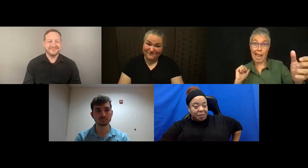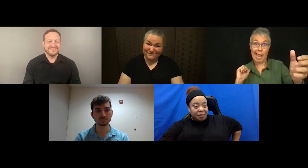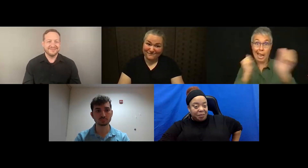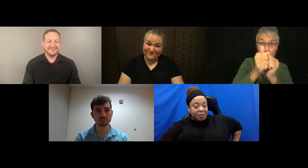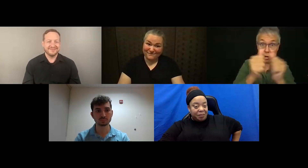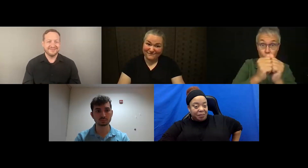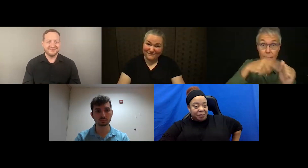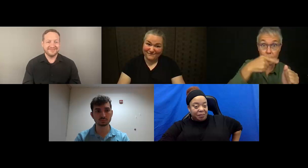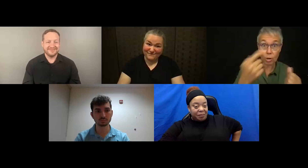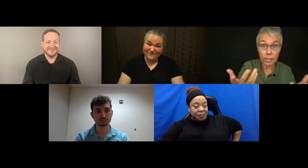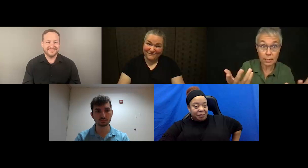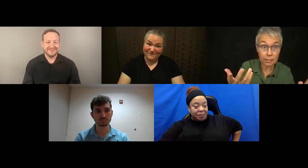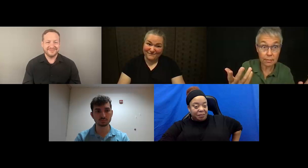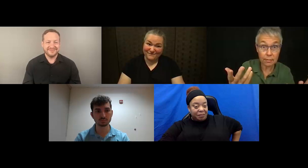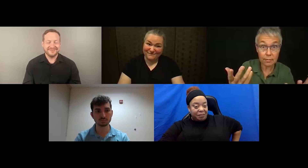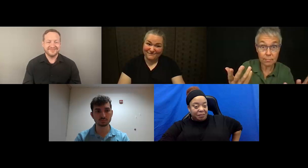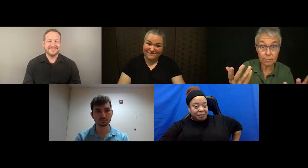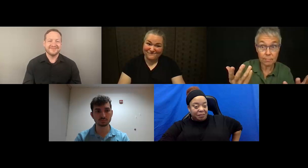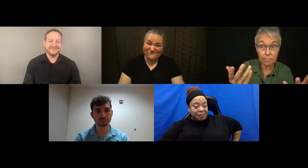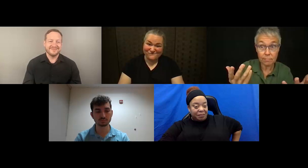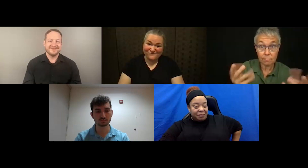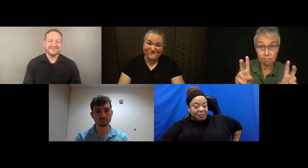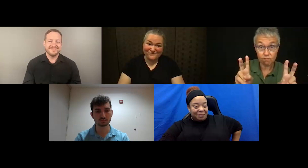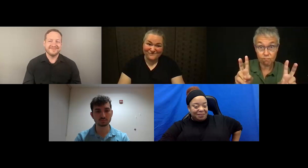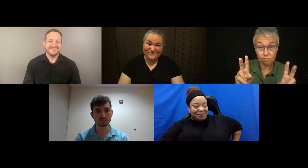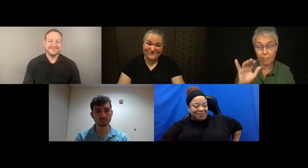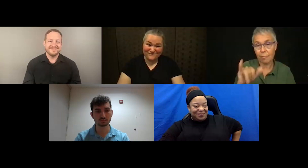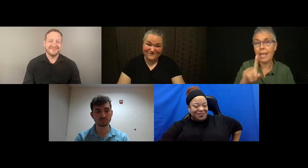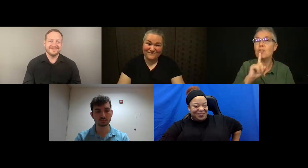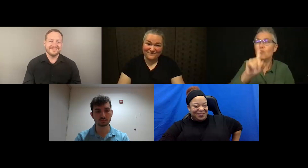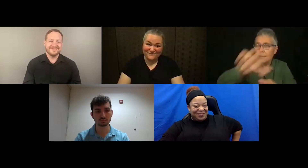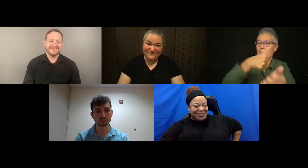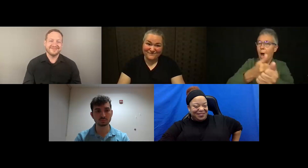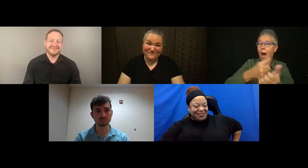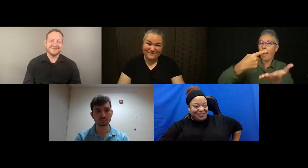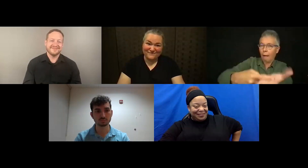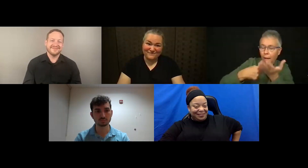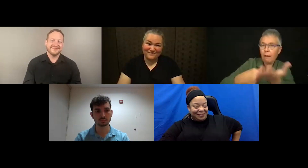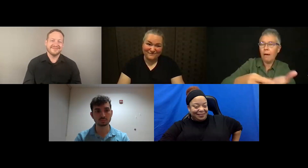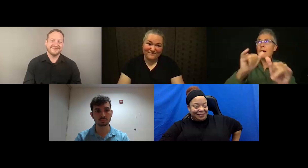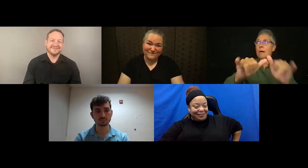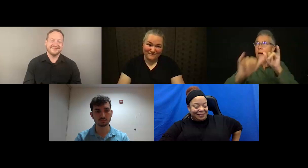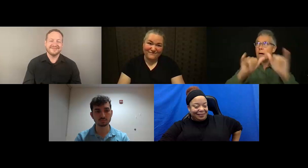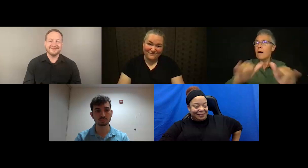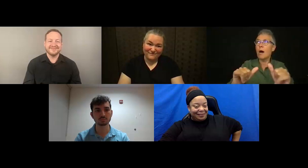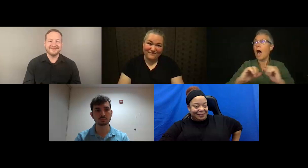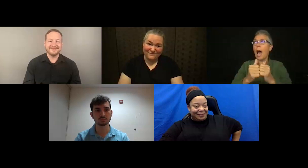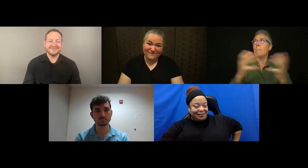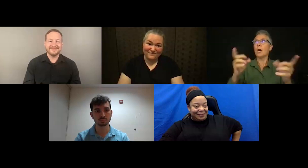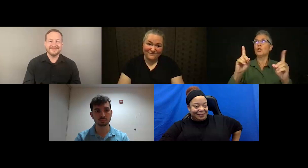Do we want this? Do we want to help AI catch up with what is in the h/Hearing world now?